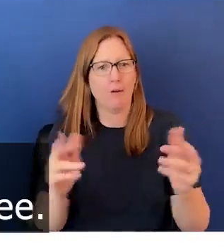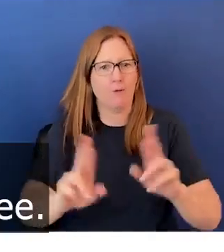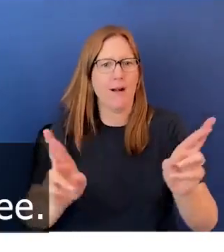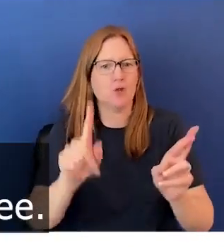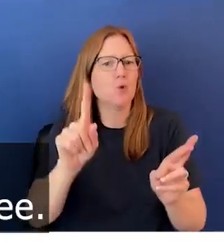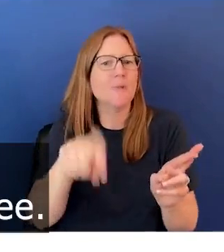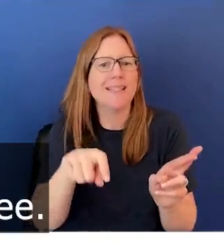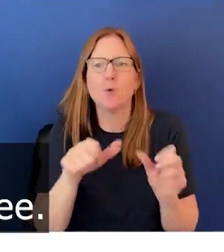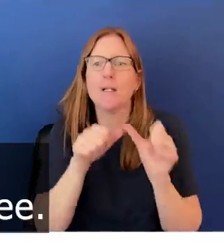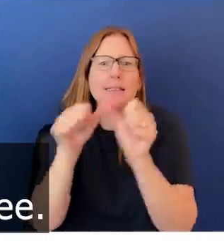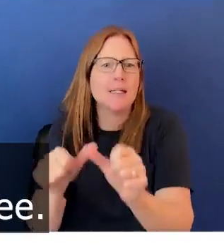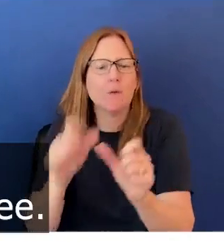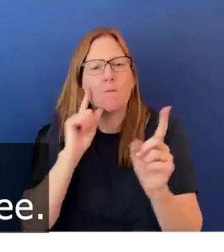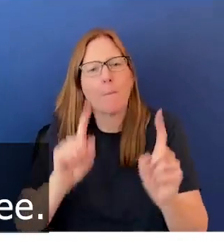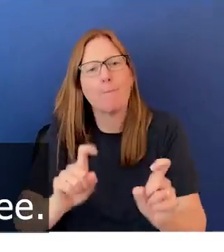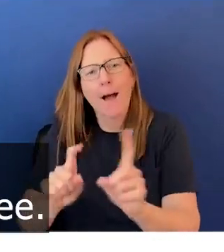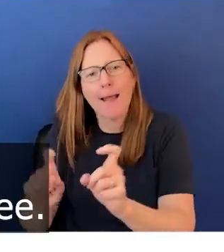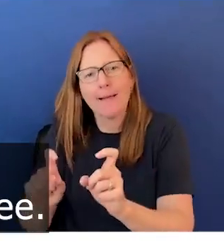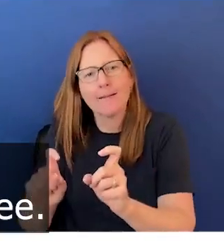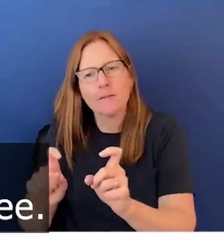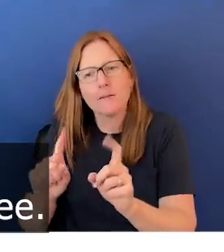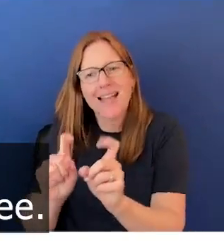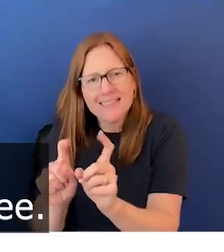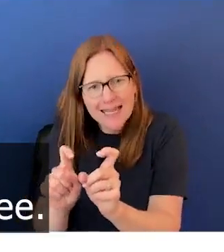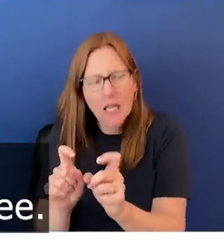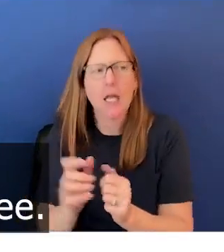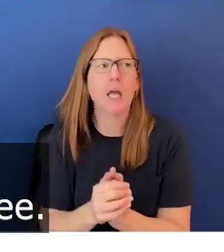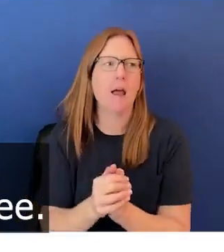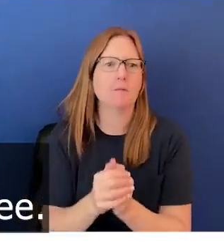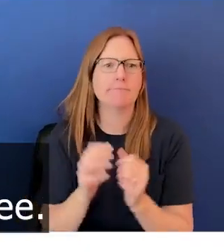to do some pilot testing and to implement more broadly, potentially in stage three.